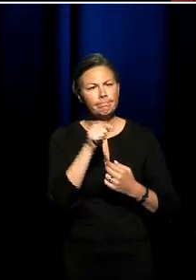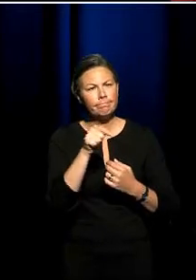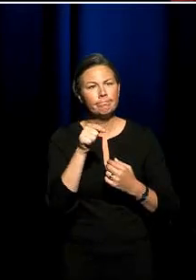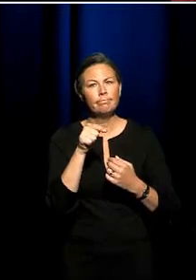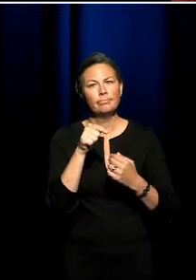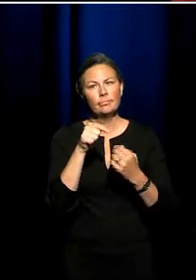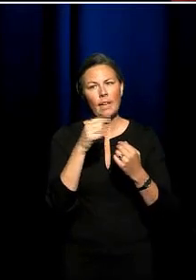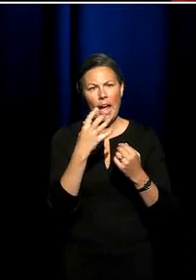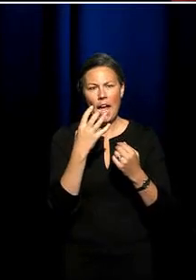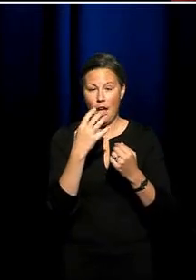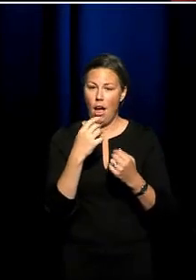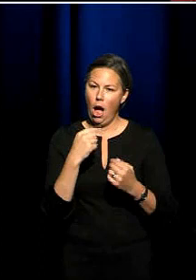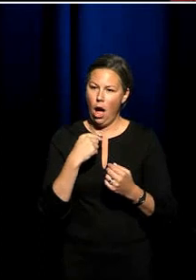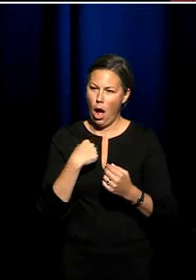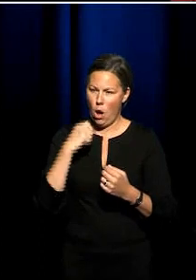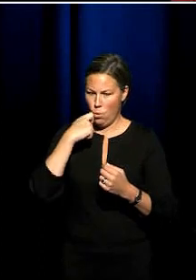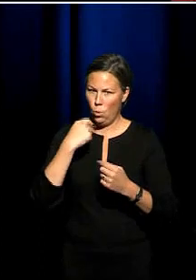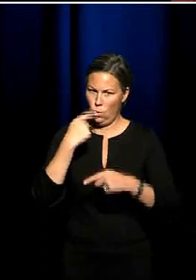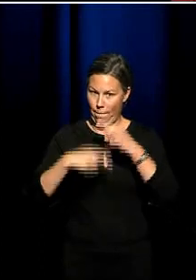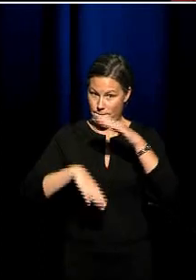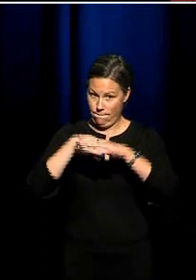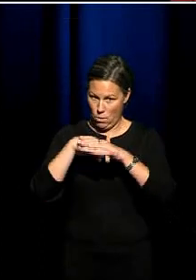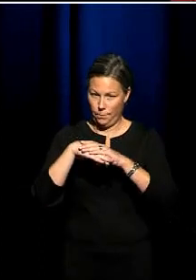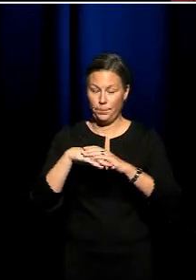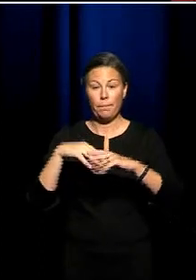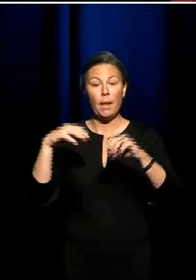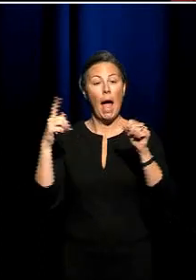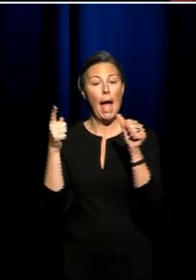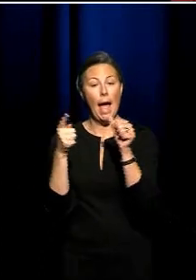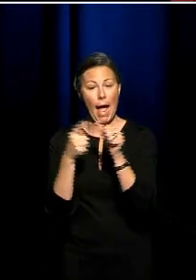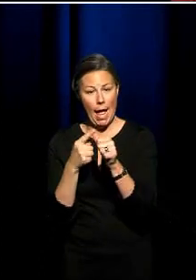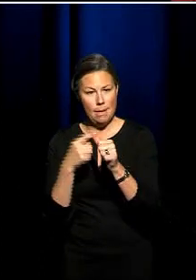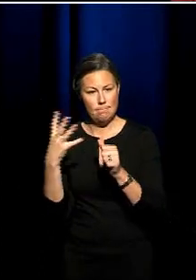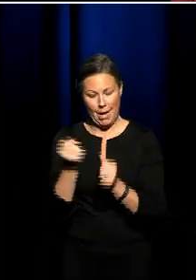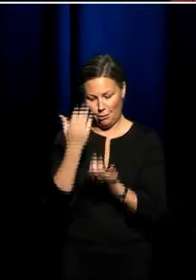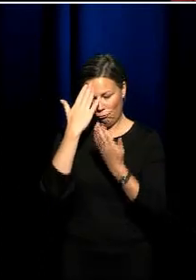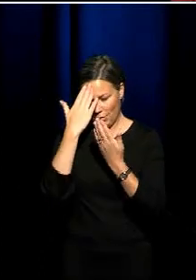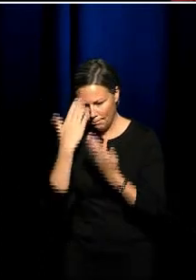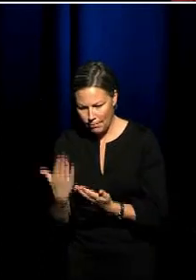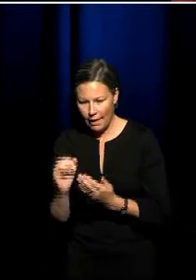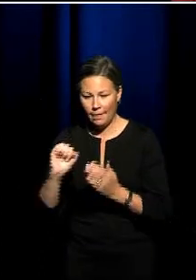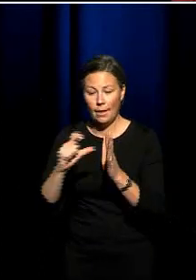quoted in full, and I do so: (a) Respect for inherent dignity, individual autonomy